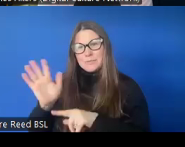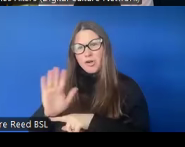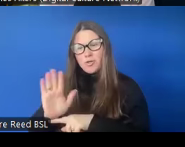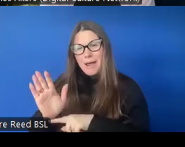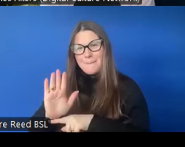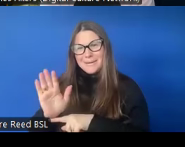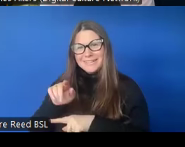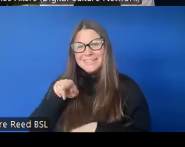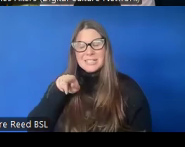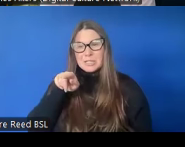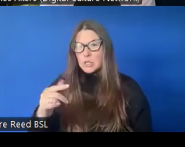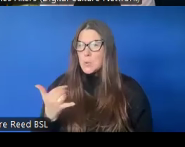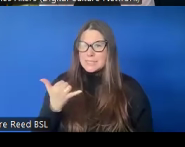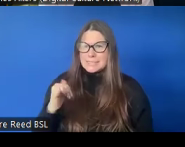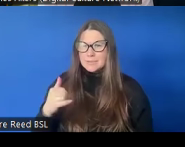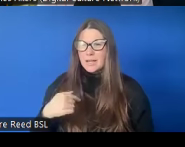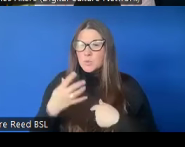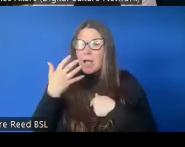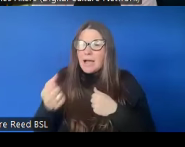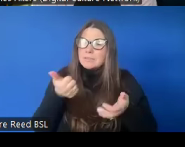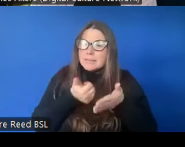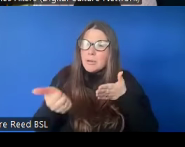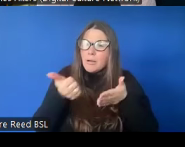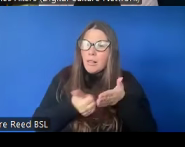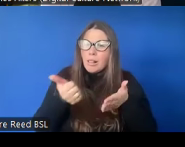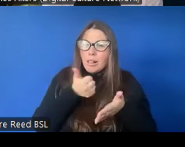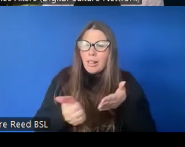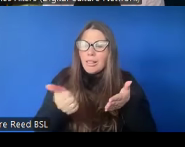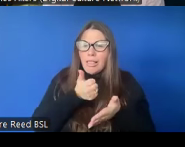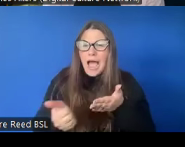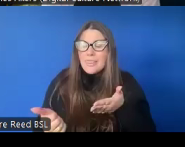but then sometimes out of the blue, things come out that we weren't expecting.